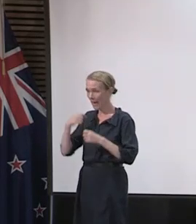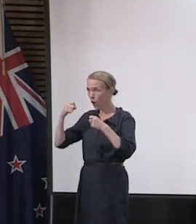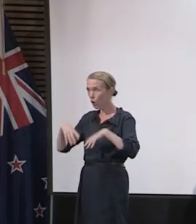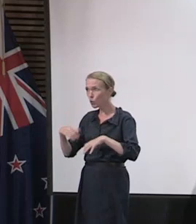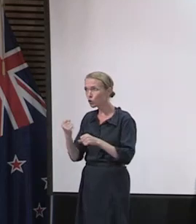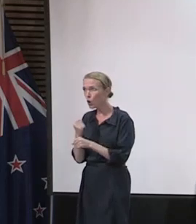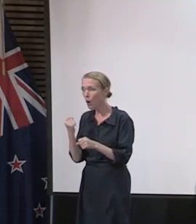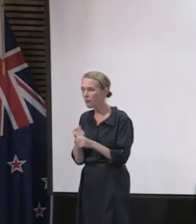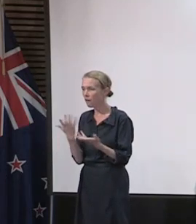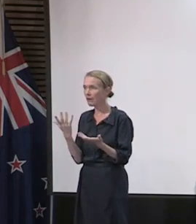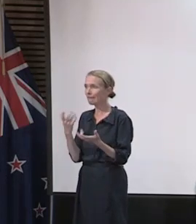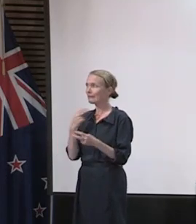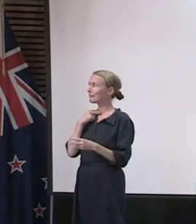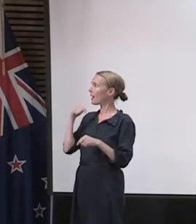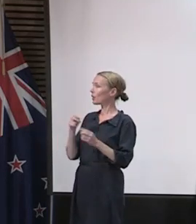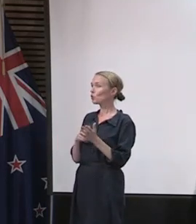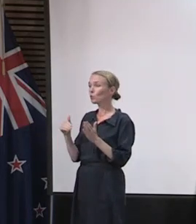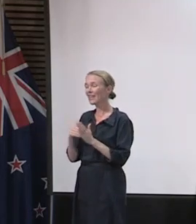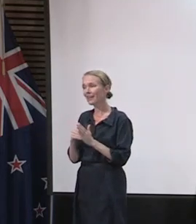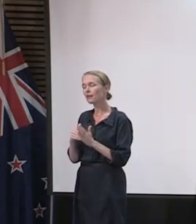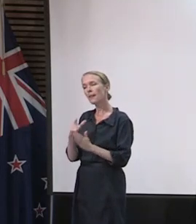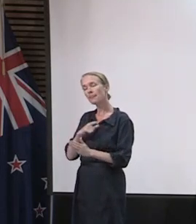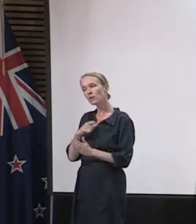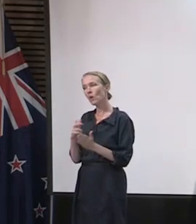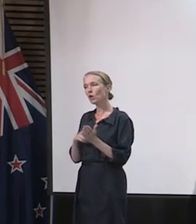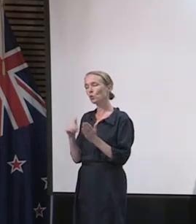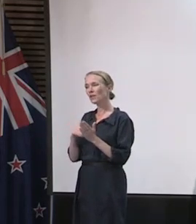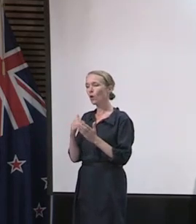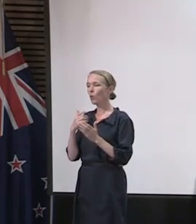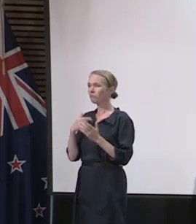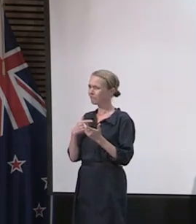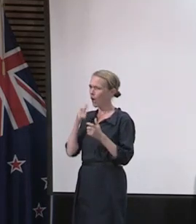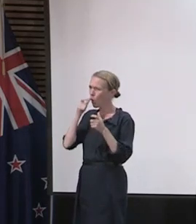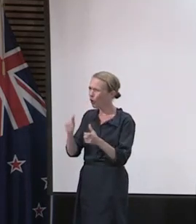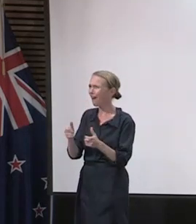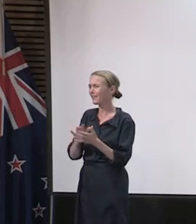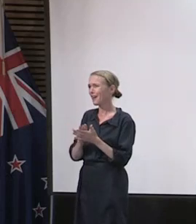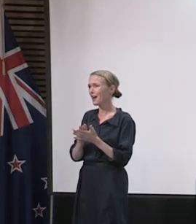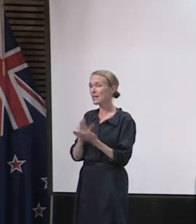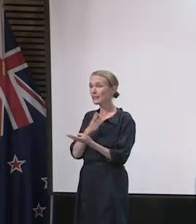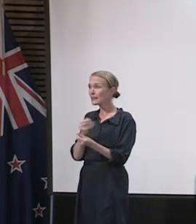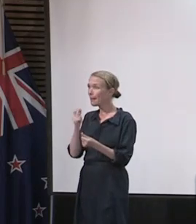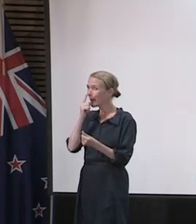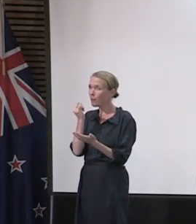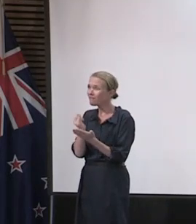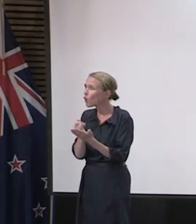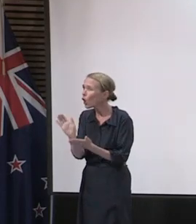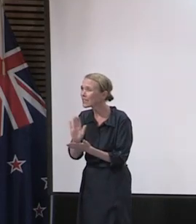would not have been possible to make any other mans. Why is why we have said we have to